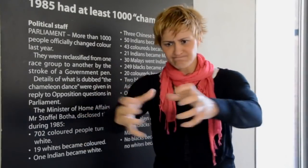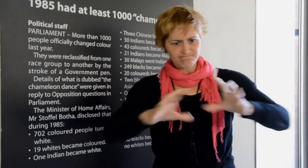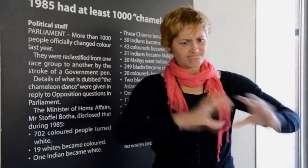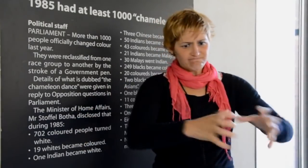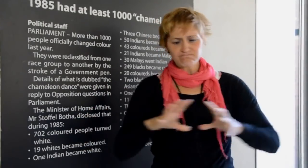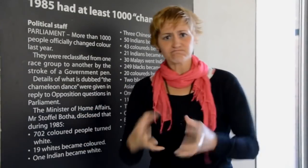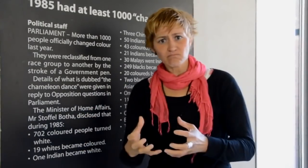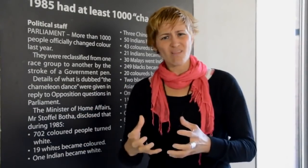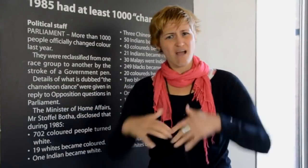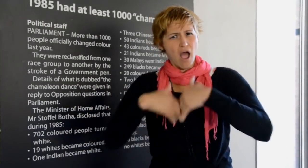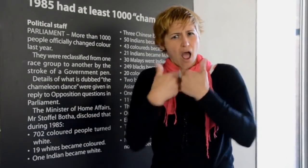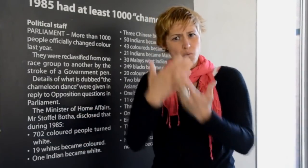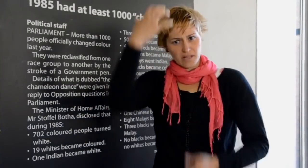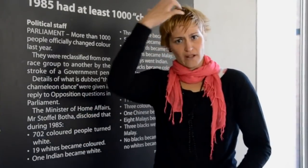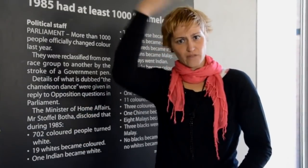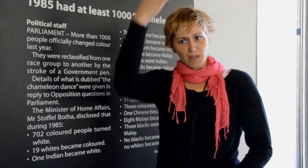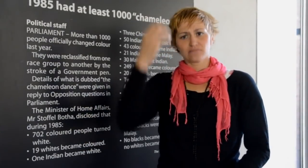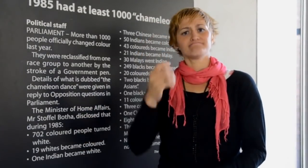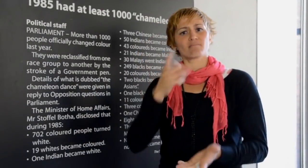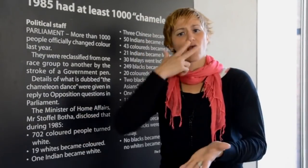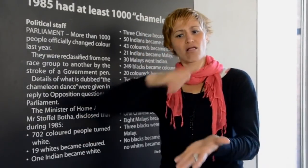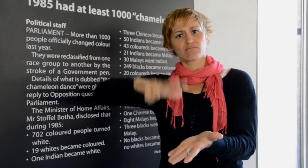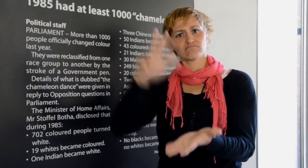the government established and enforced.